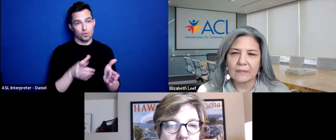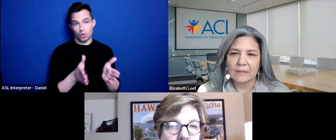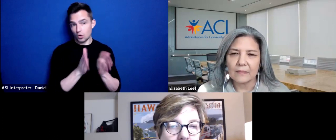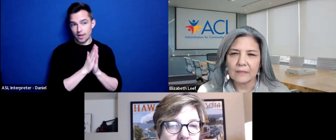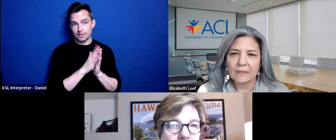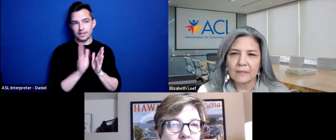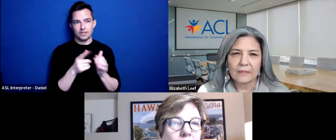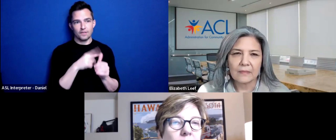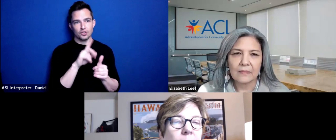question.